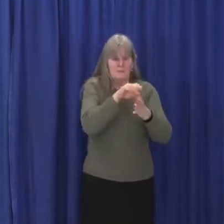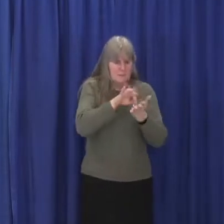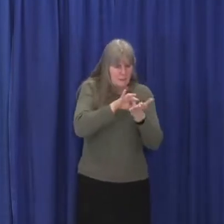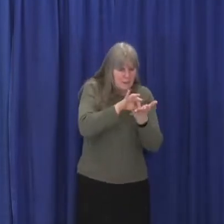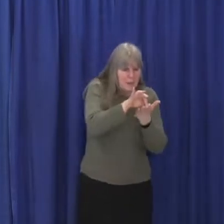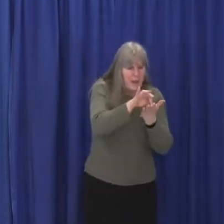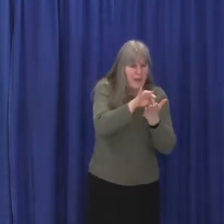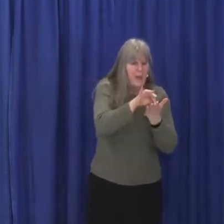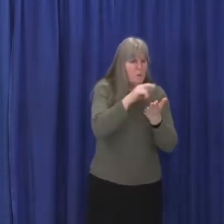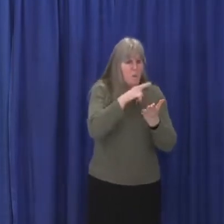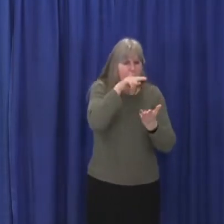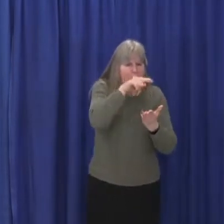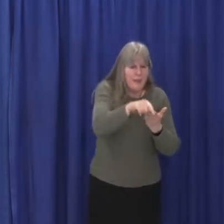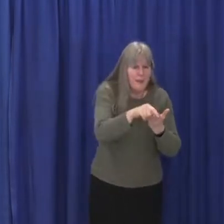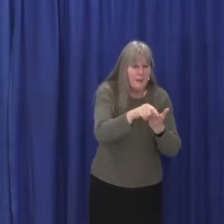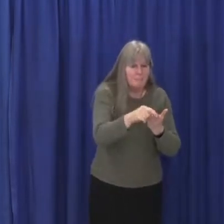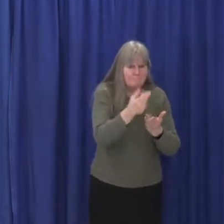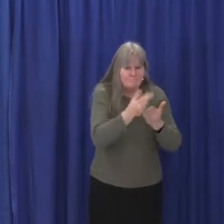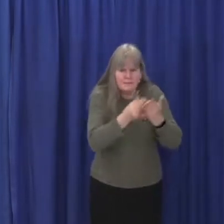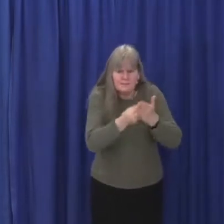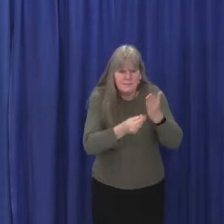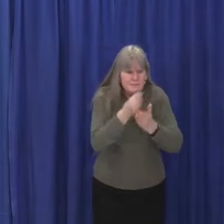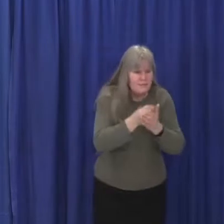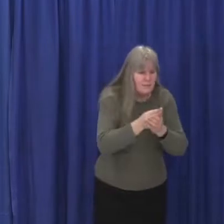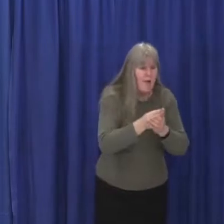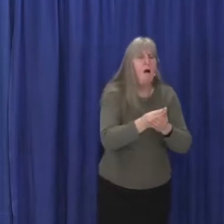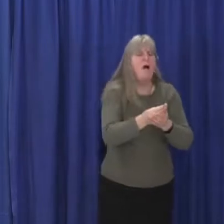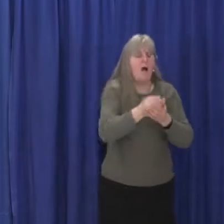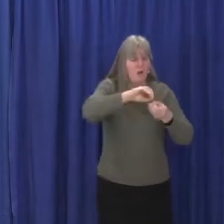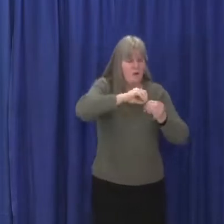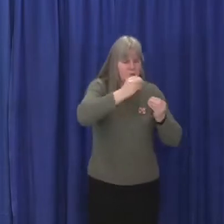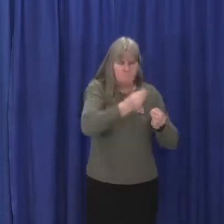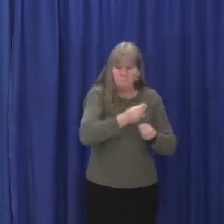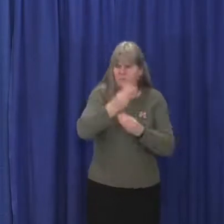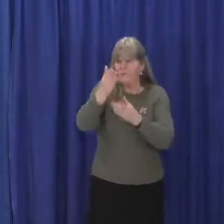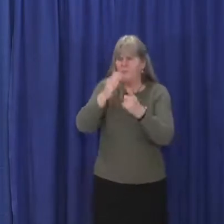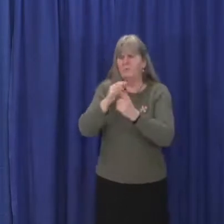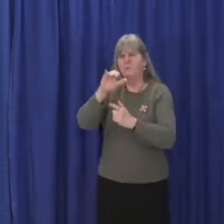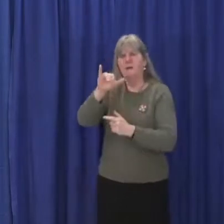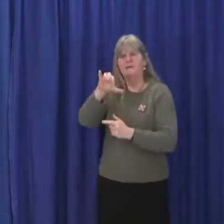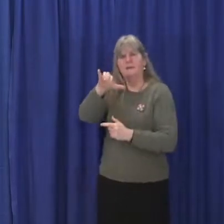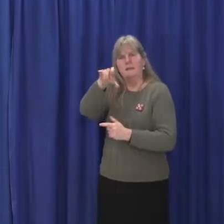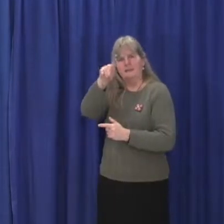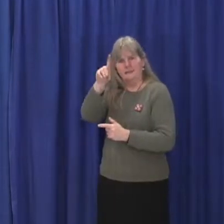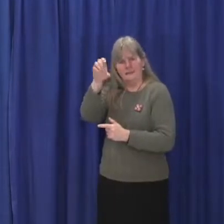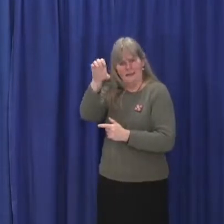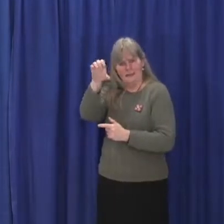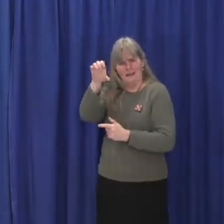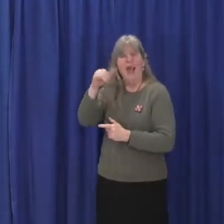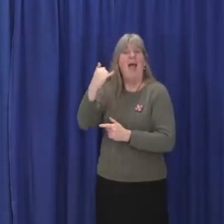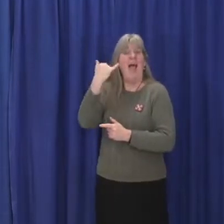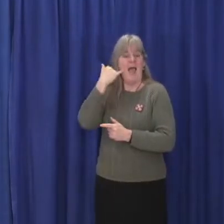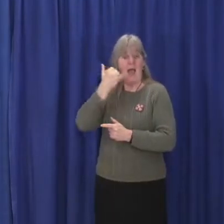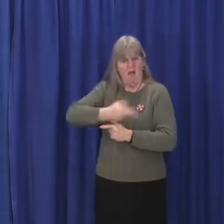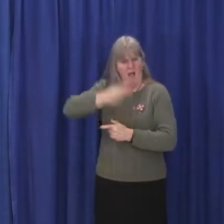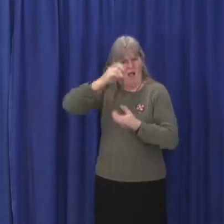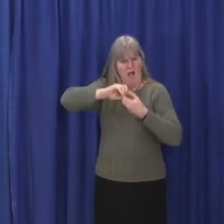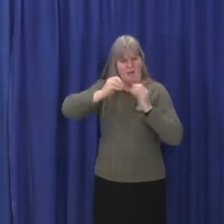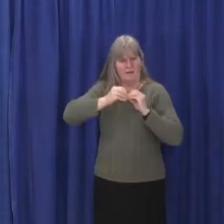within their schools and notify YCDC when there is an above average-- when there are-- there's above average numbers